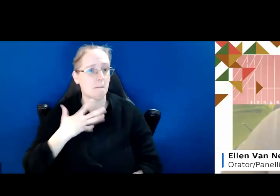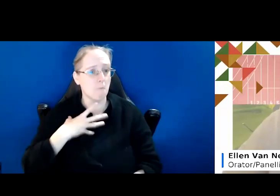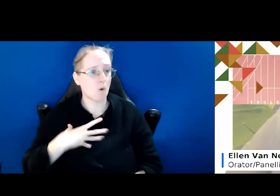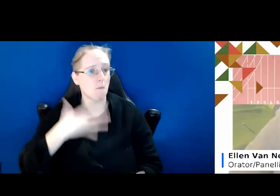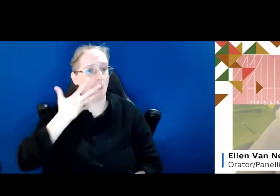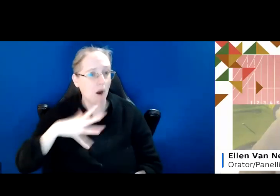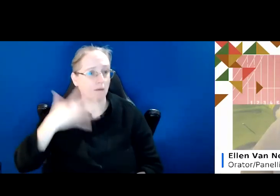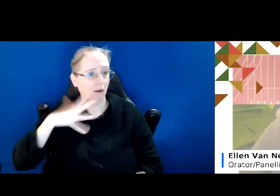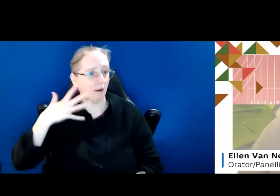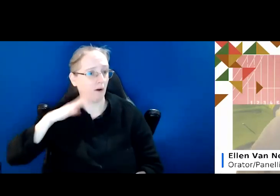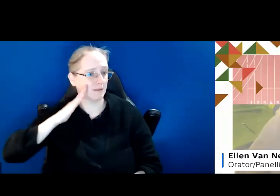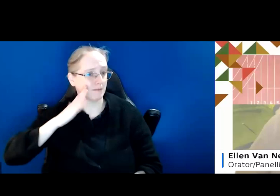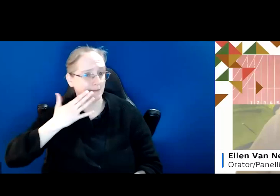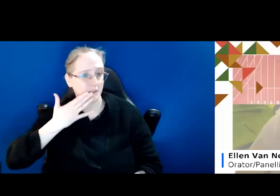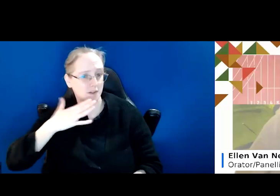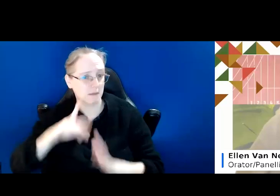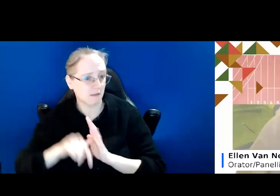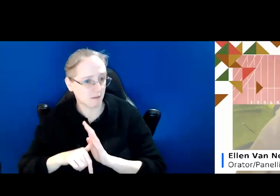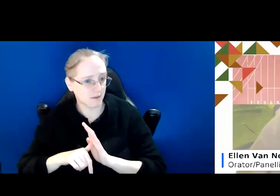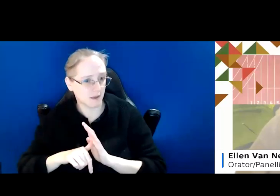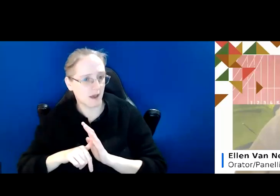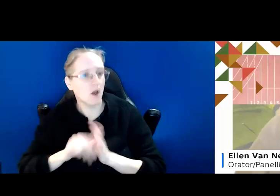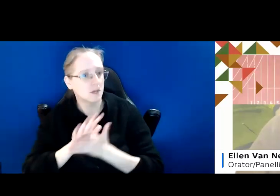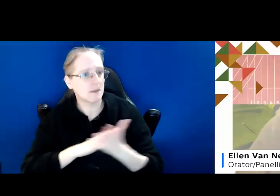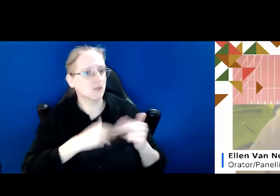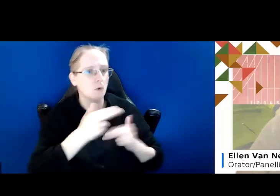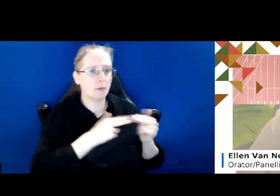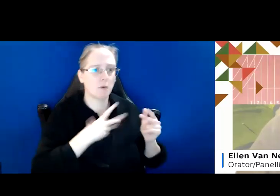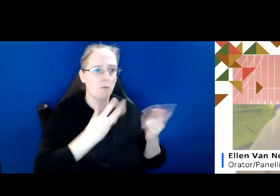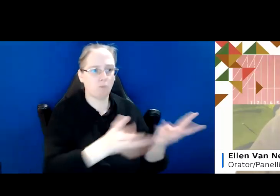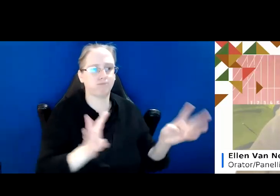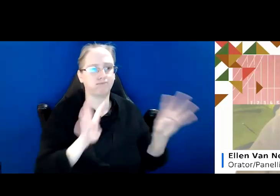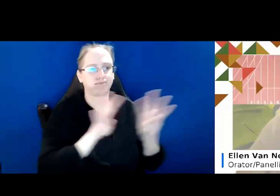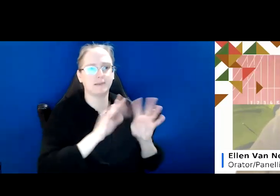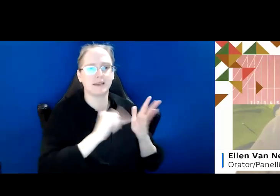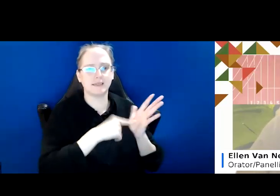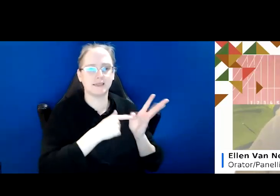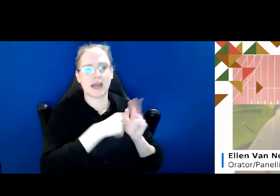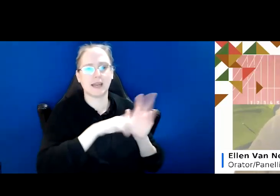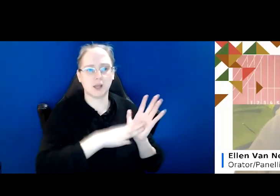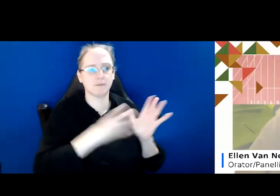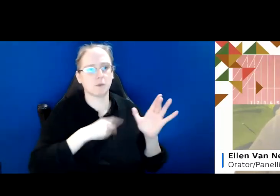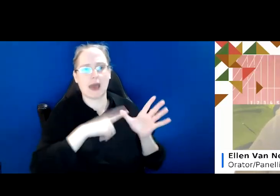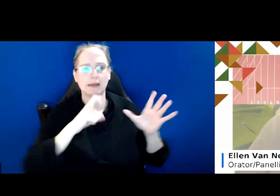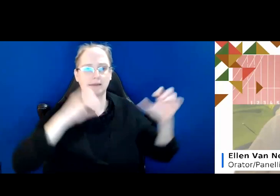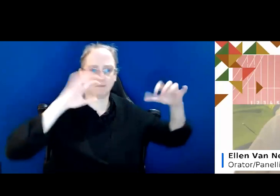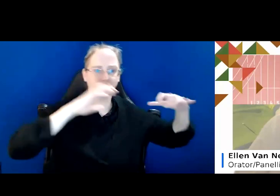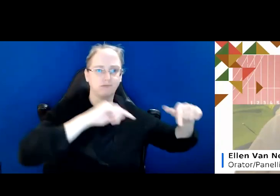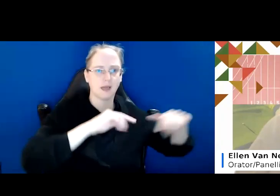Sport becomes even further removed from being connected to place. And because of the climate change we're experiencing